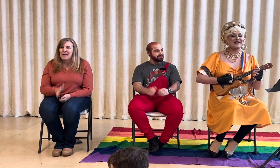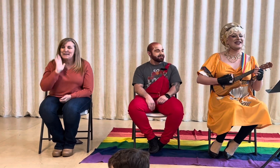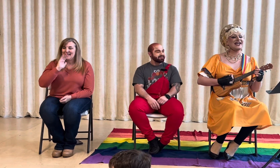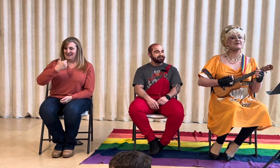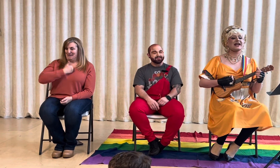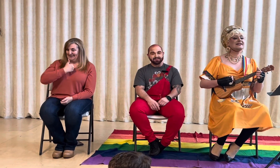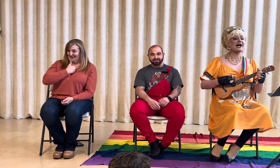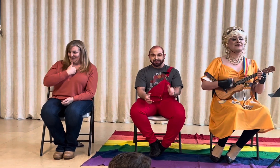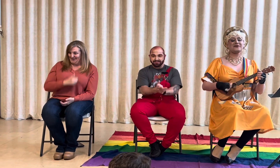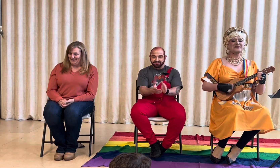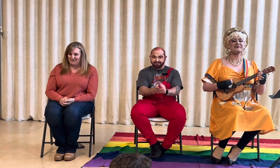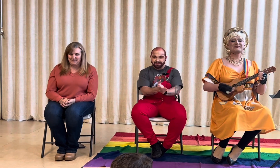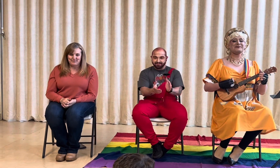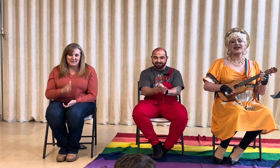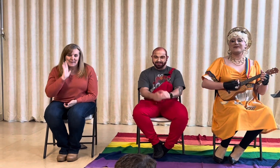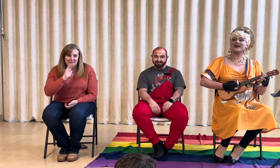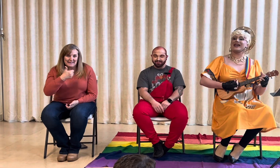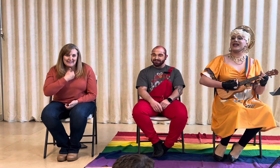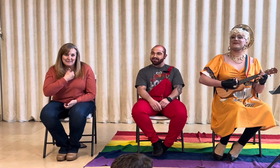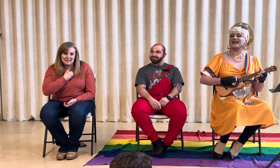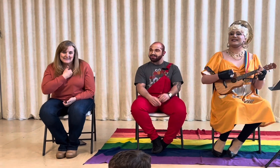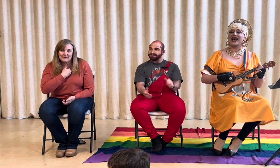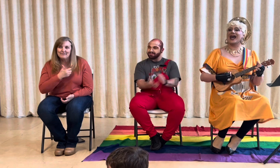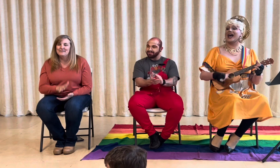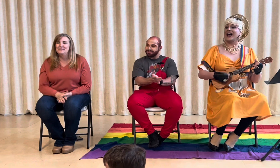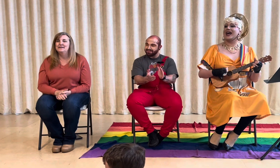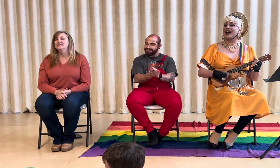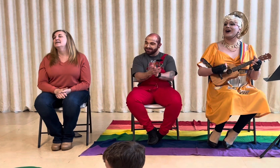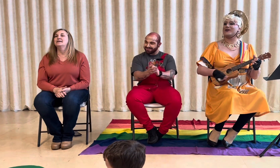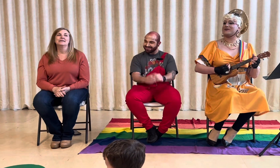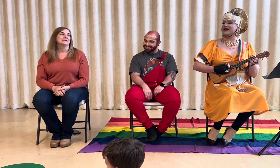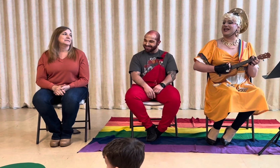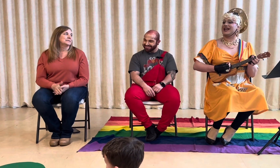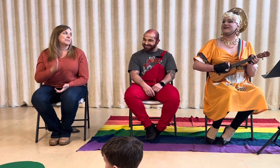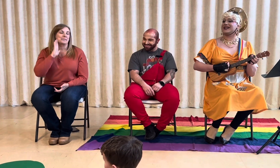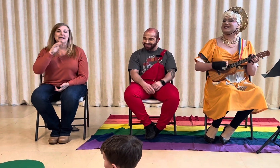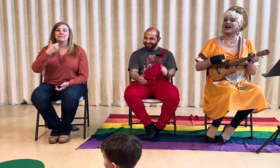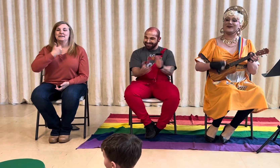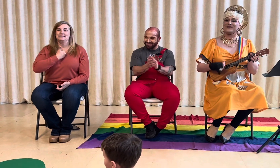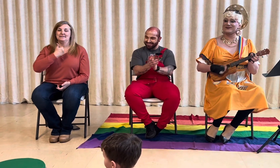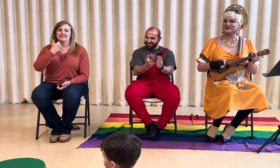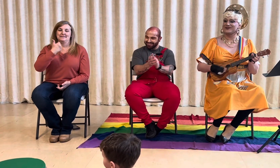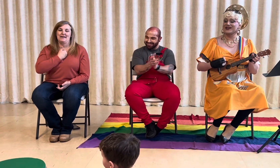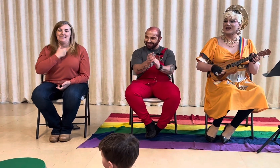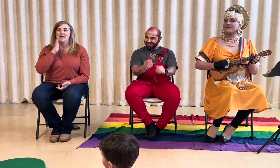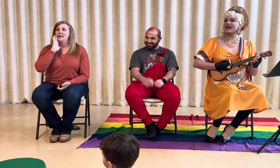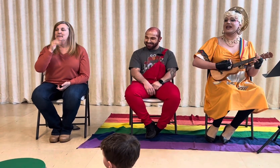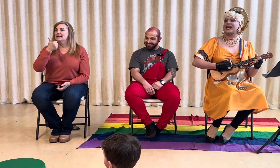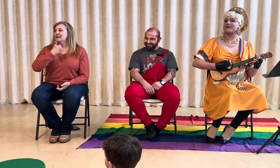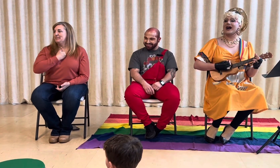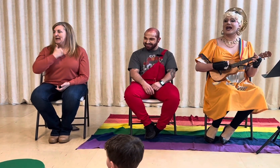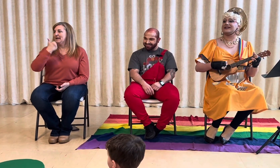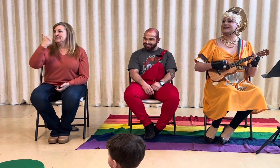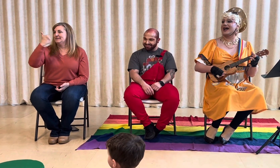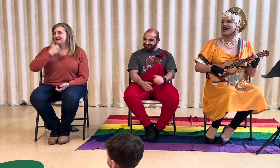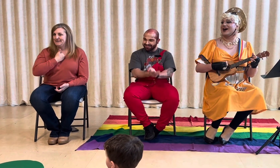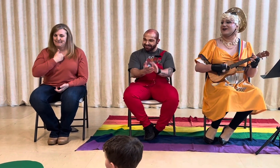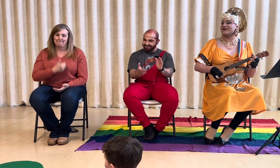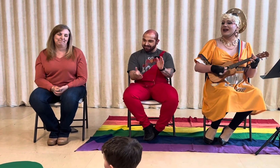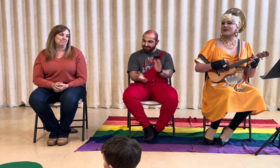Being Myself, Being Myself, Being Myself, Being Myself